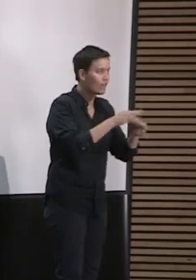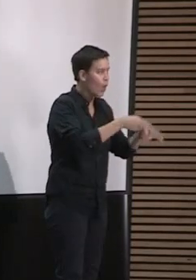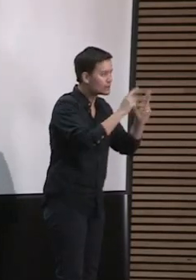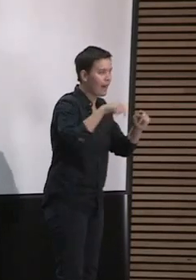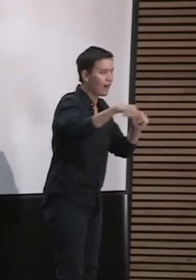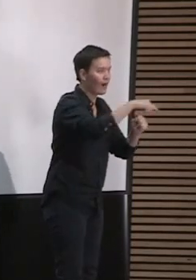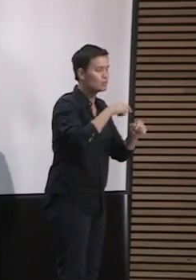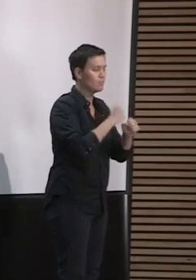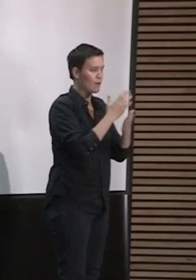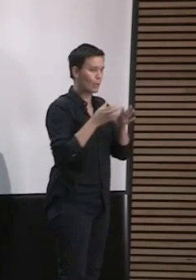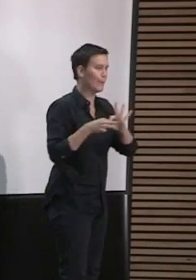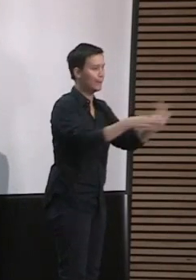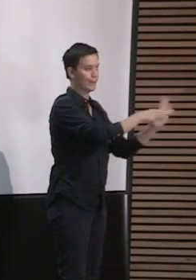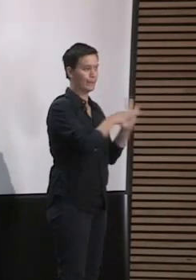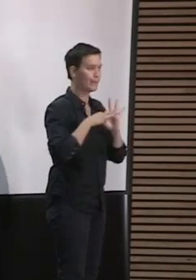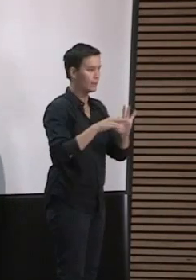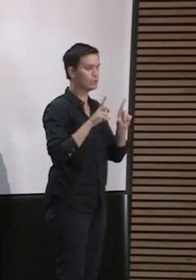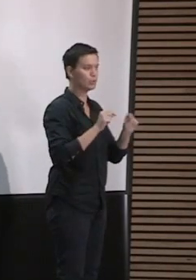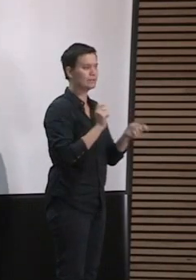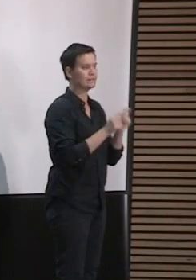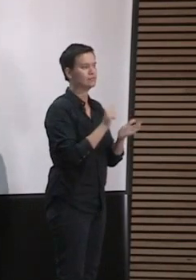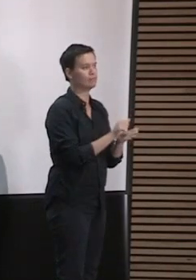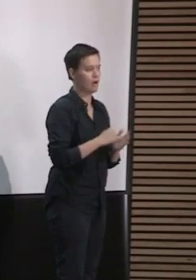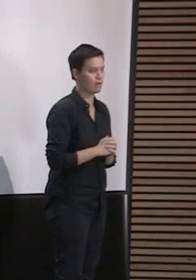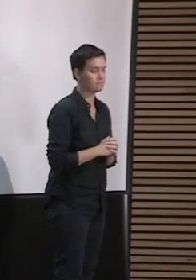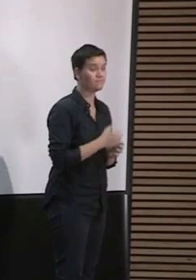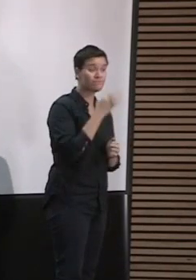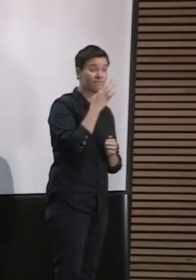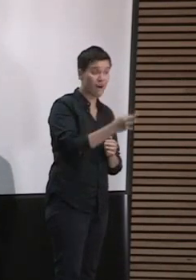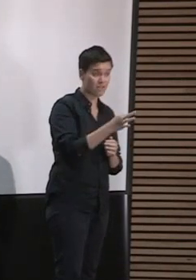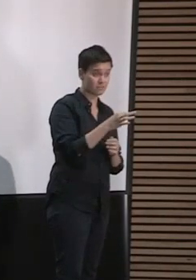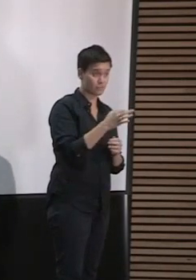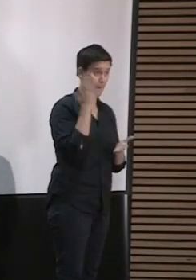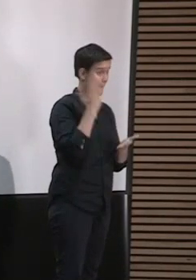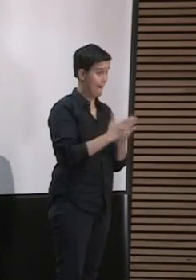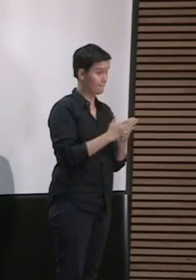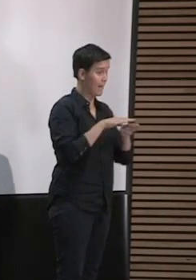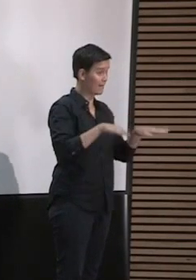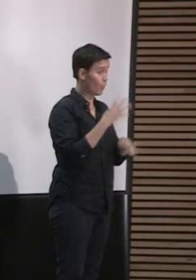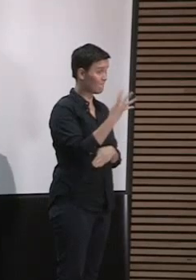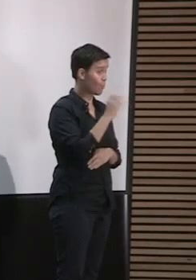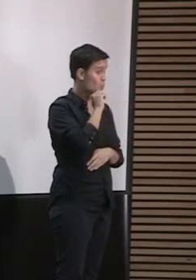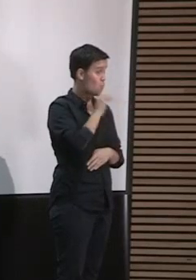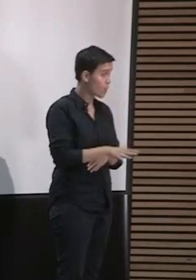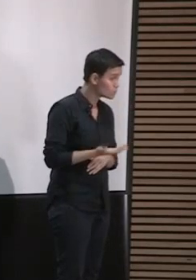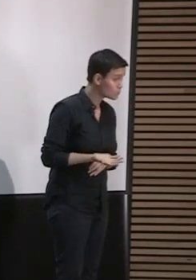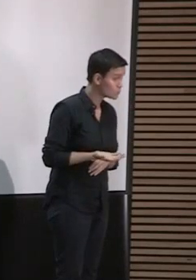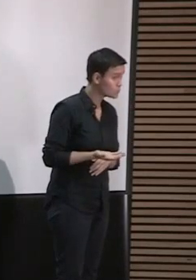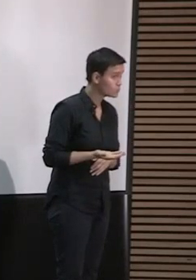supporting the Ministry of Health to undertake what it is a significant job.